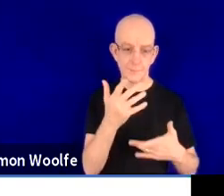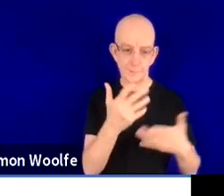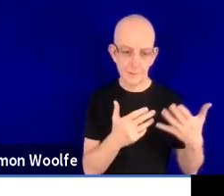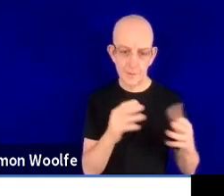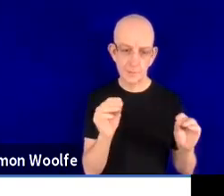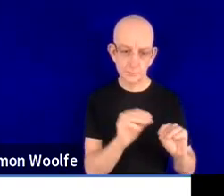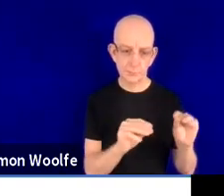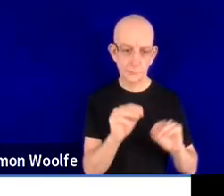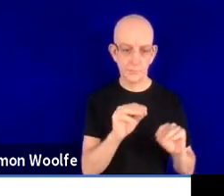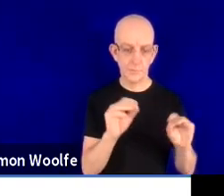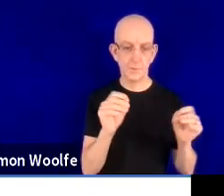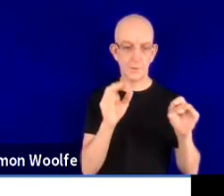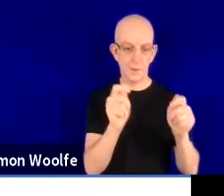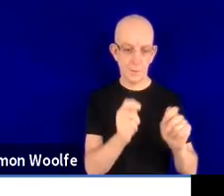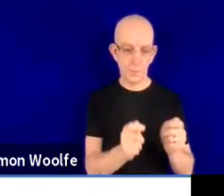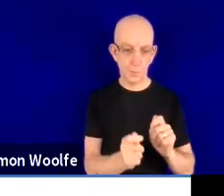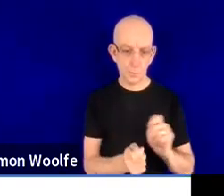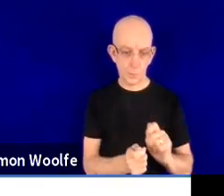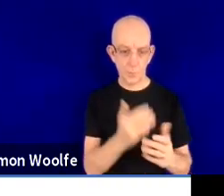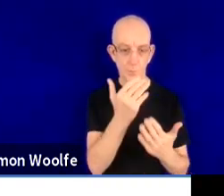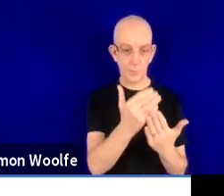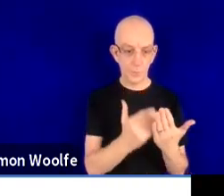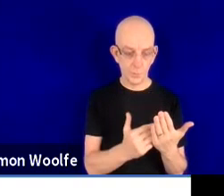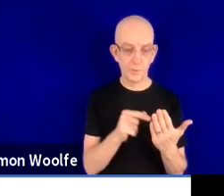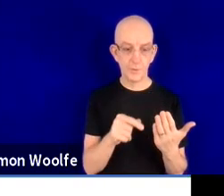This could be done only at the province level. That shows to go to the national level